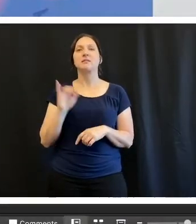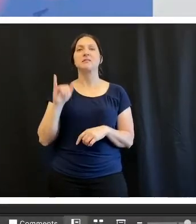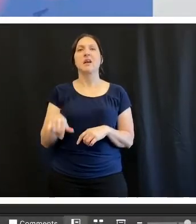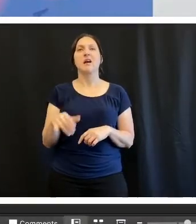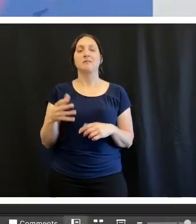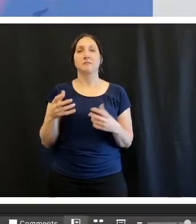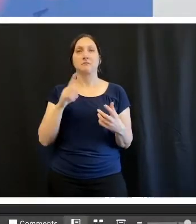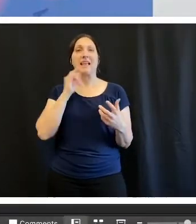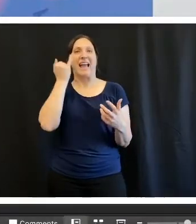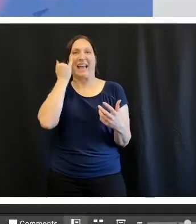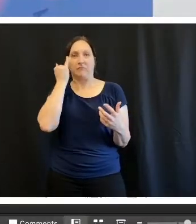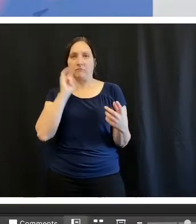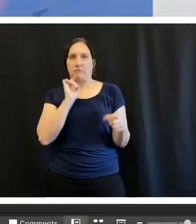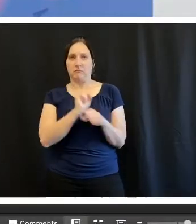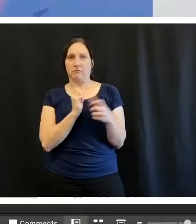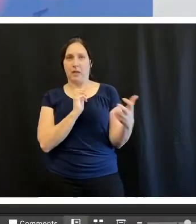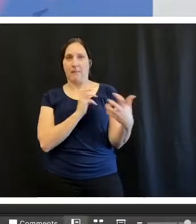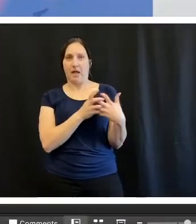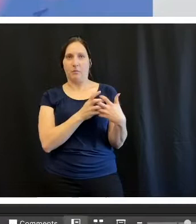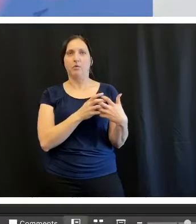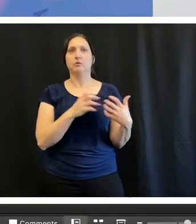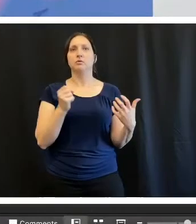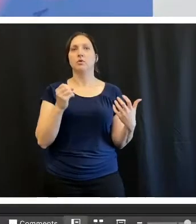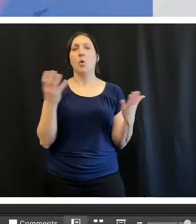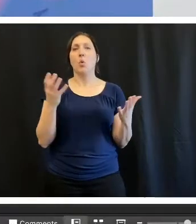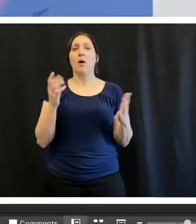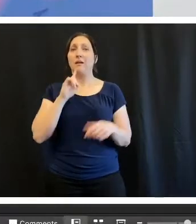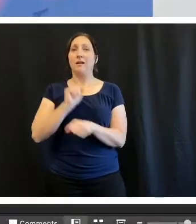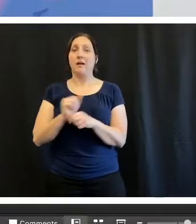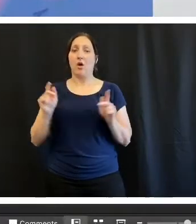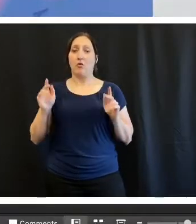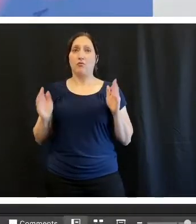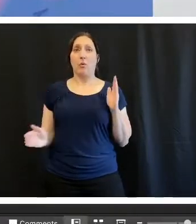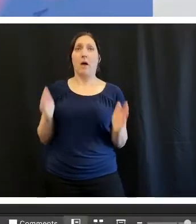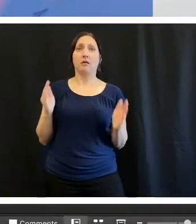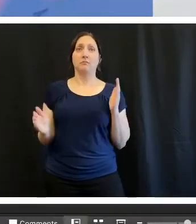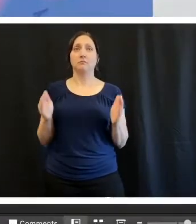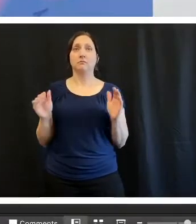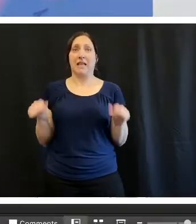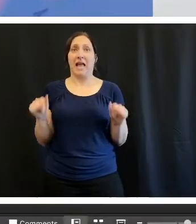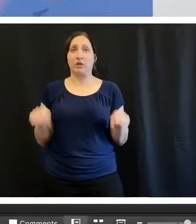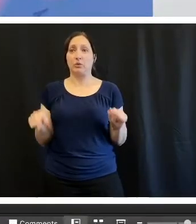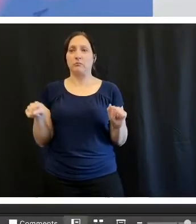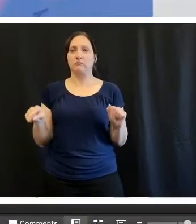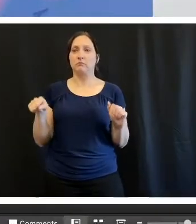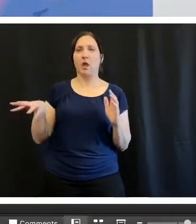so everything that a physical robot could do can be simulated in the virtual space.